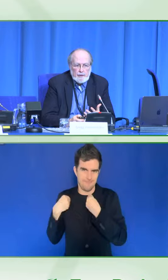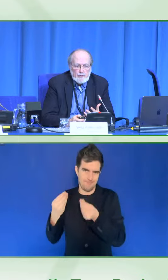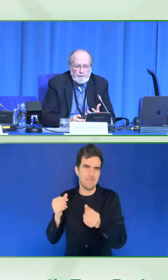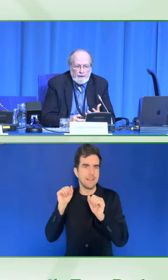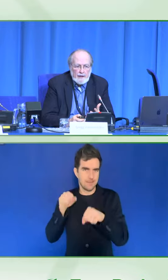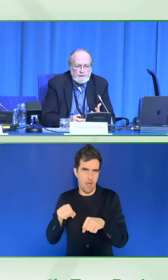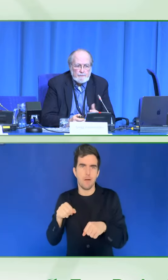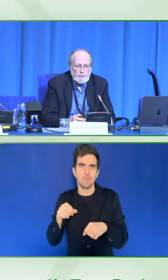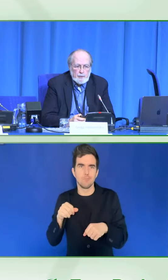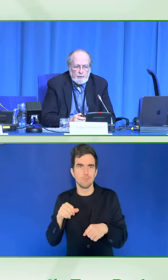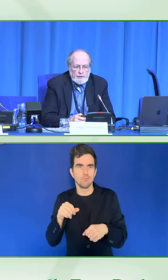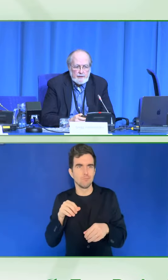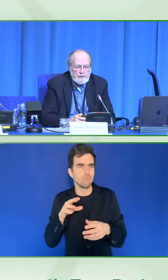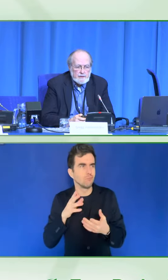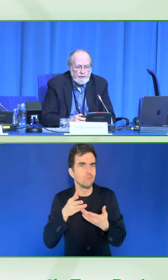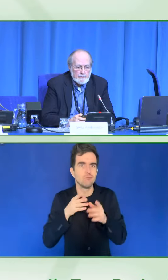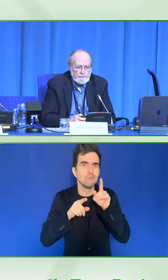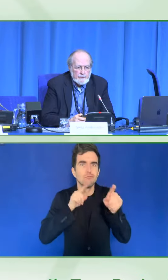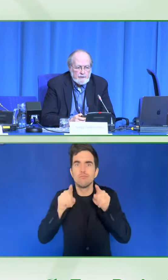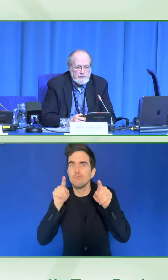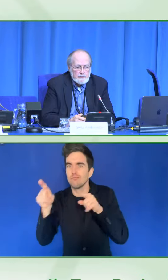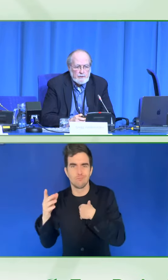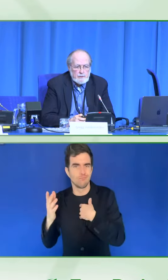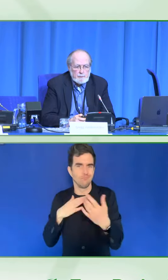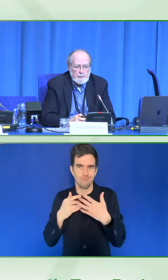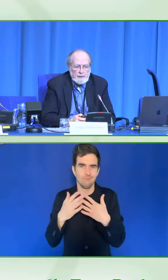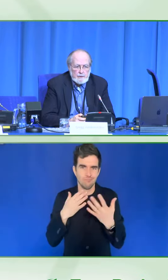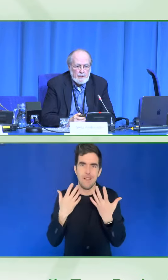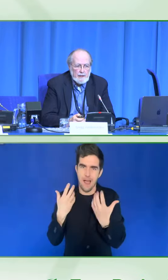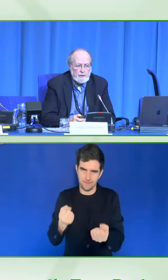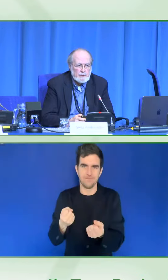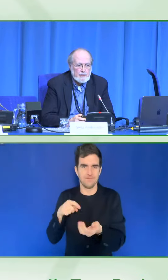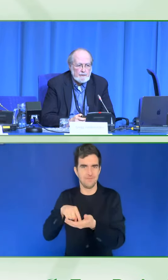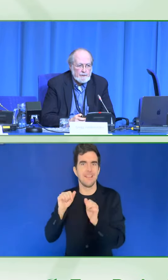Can make up as we go along.